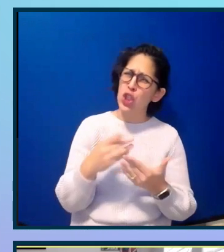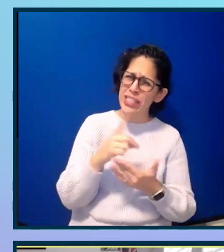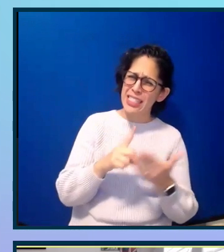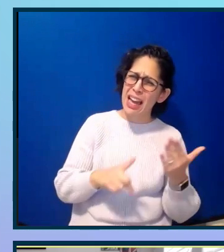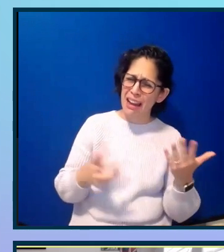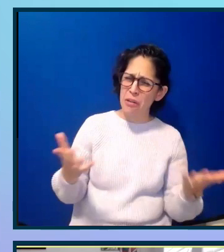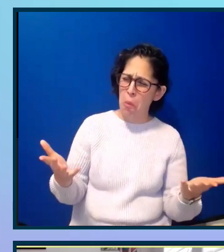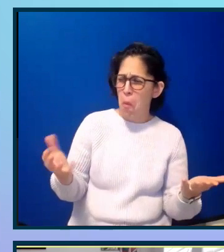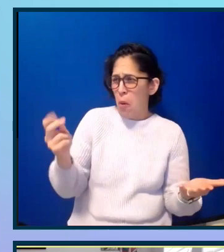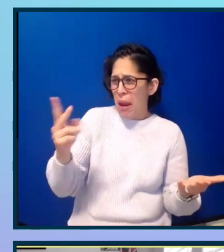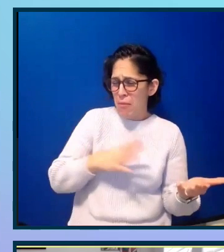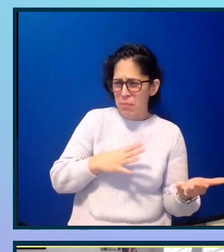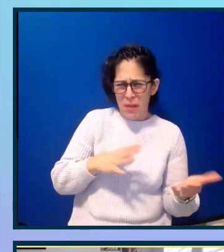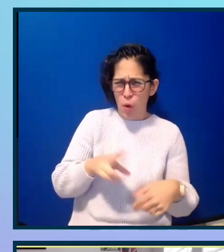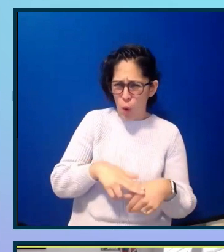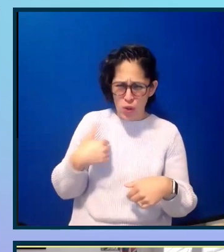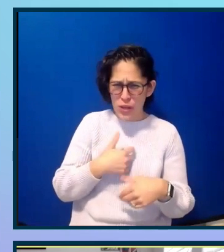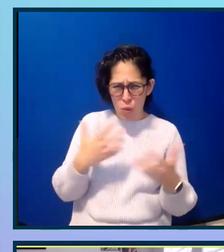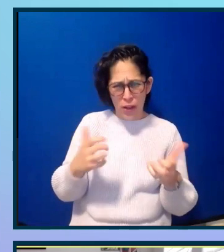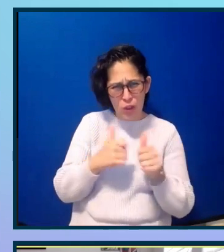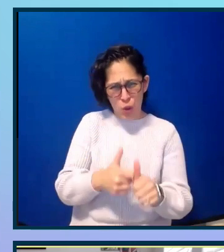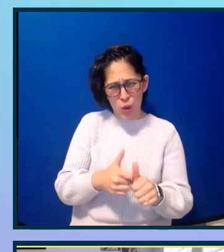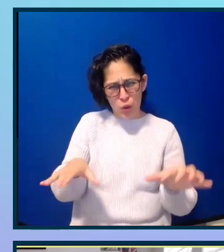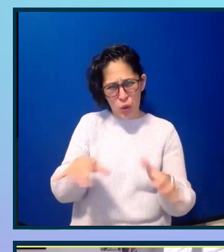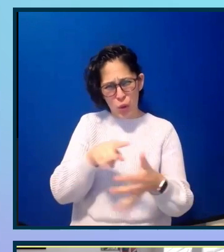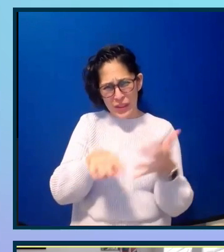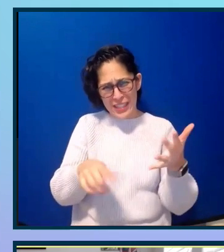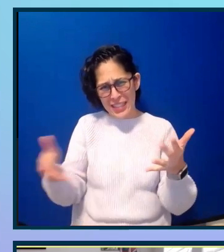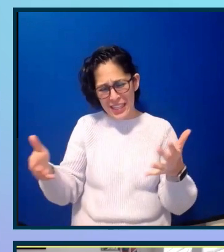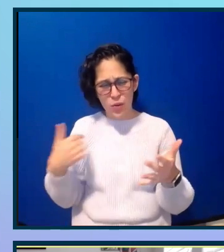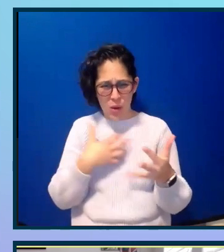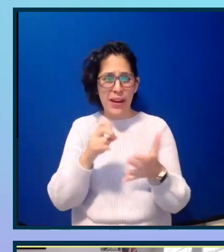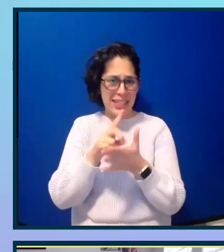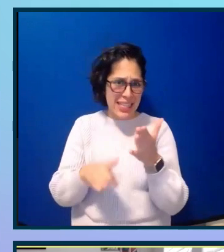It's like, "Okay, well, of course we wanna do these things. Of course we wanna design something really well."